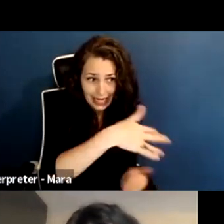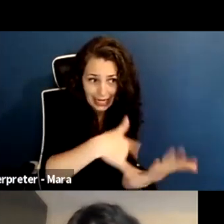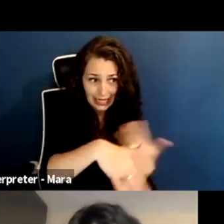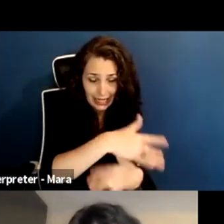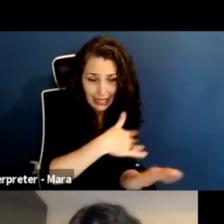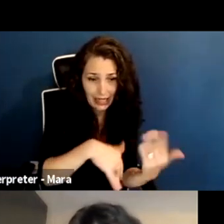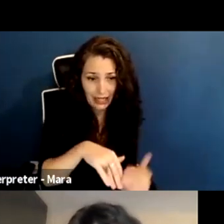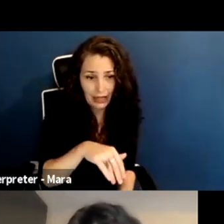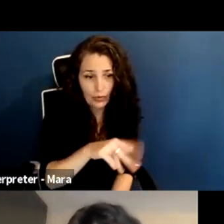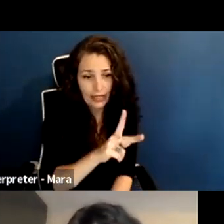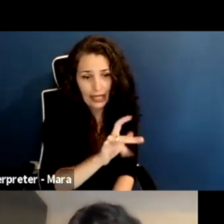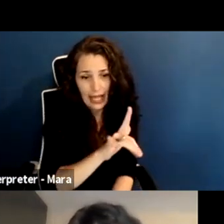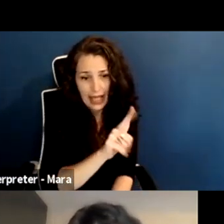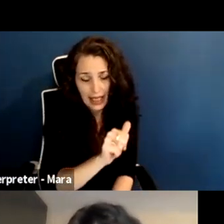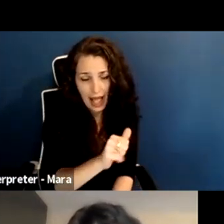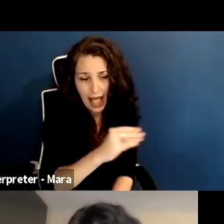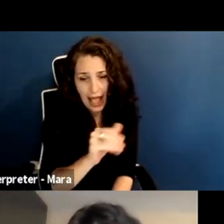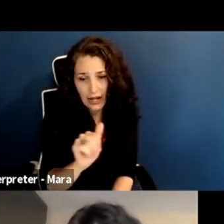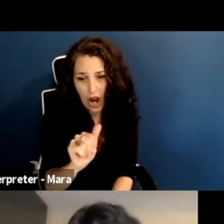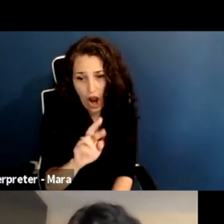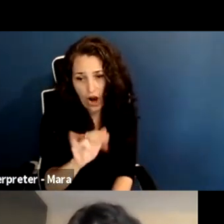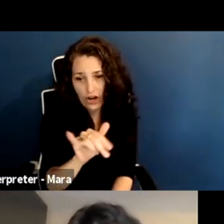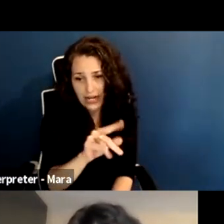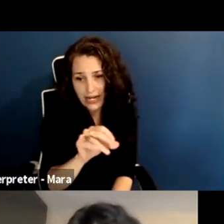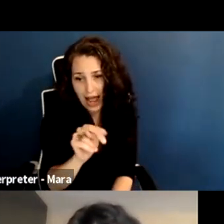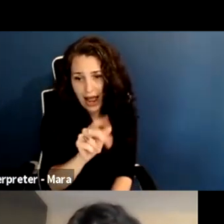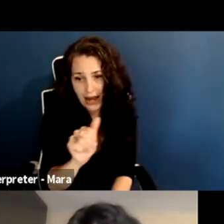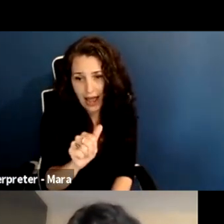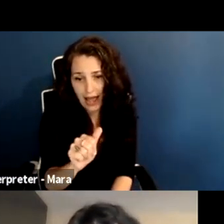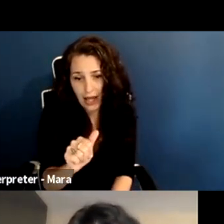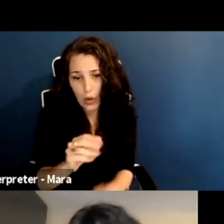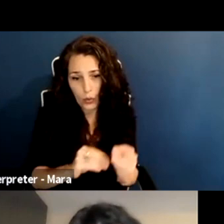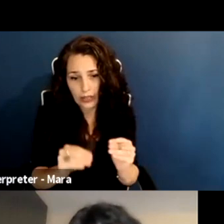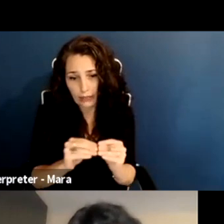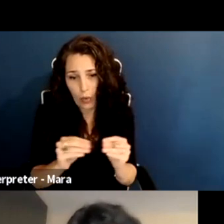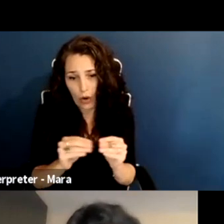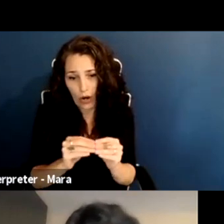a lot of the interviews was me on Zoom next to the camera